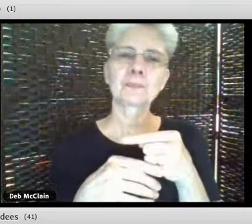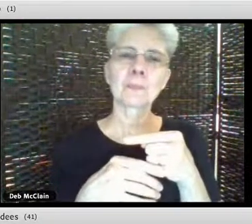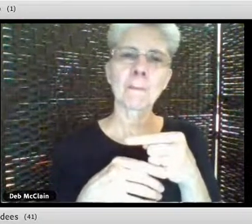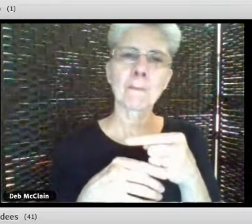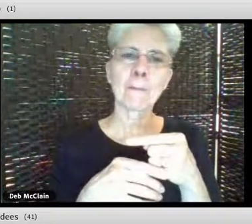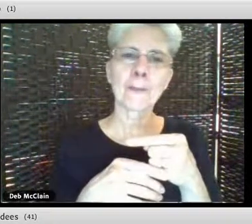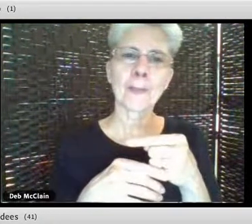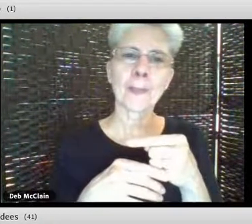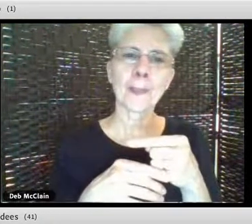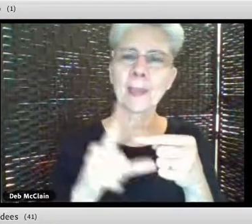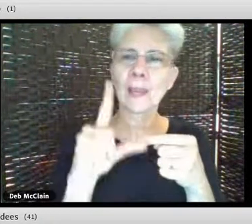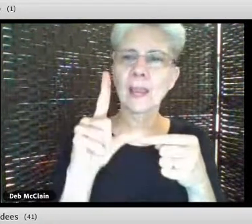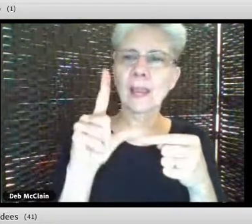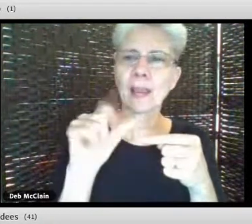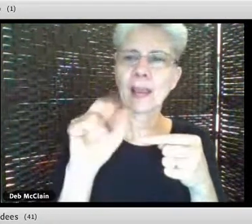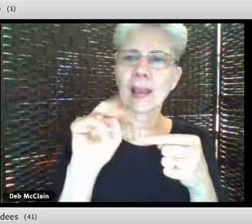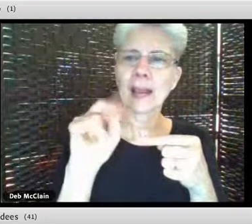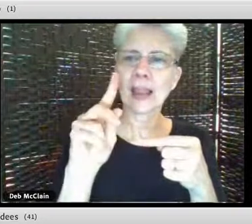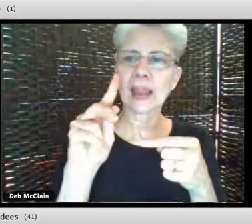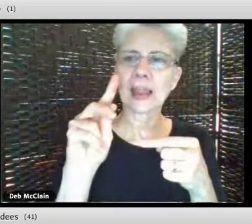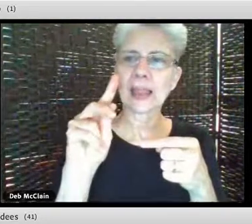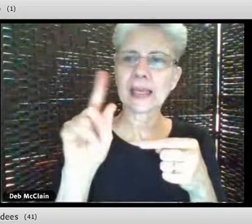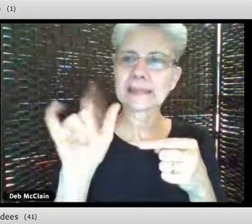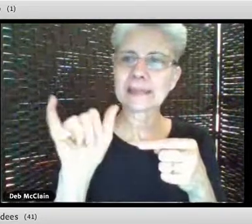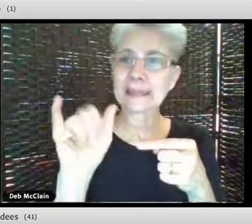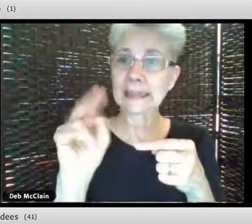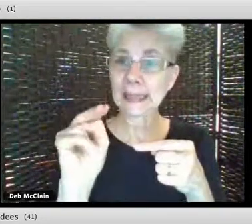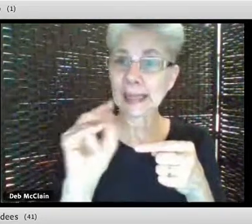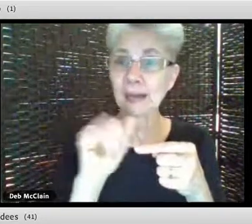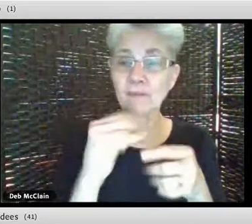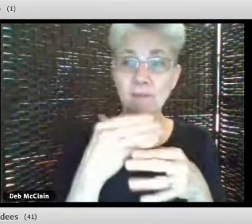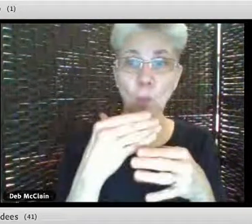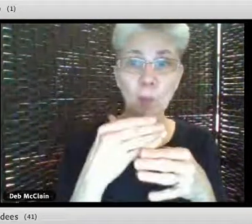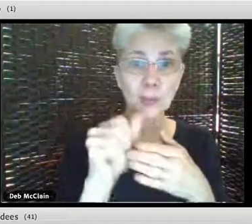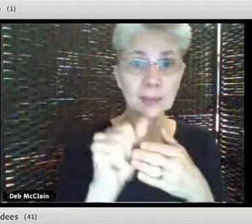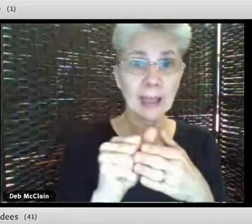Like I said, the other one is the LinkedIn.